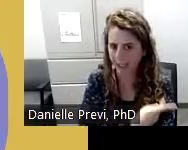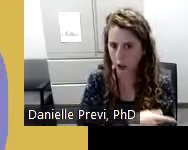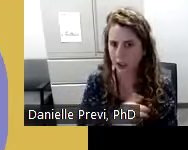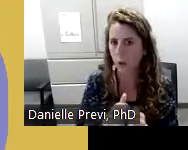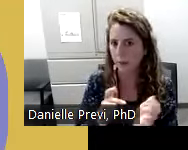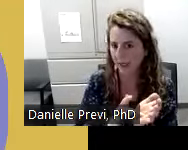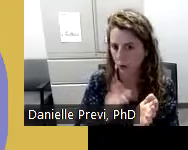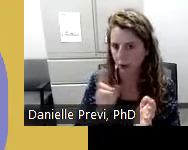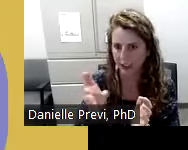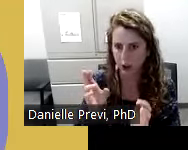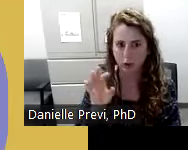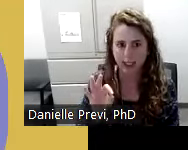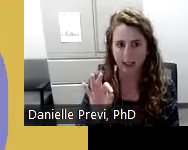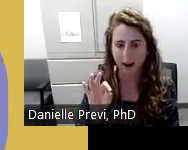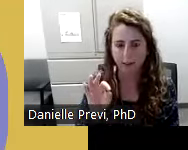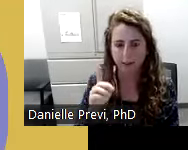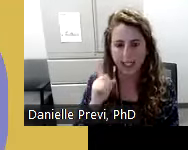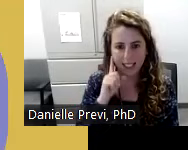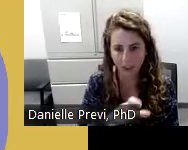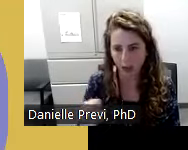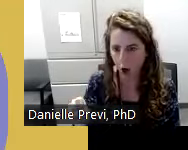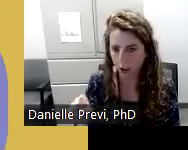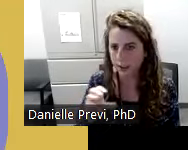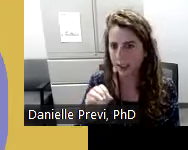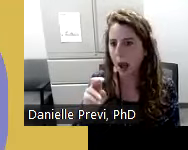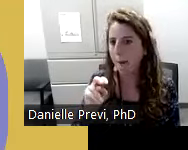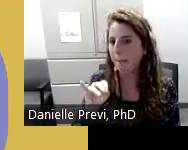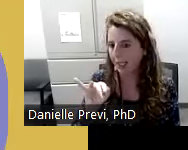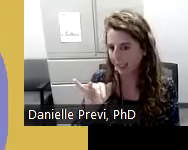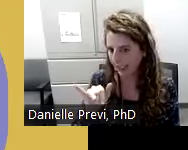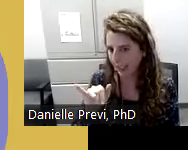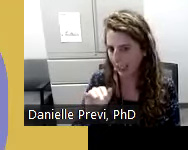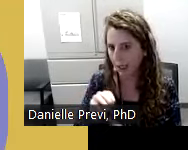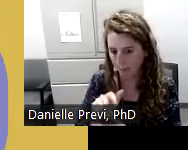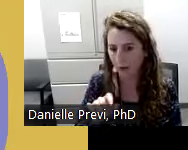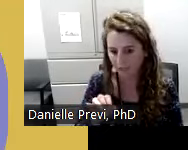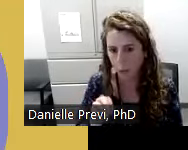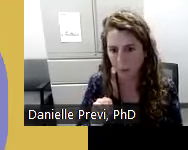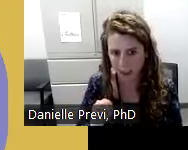I saw an 11-year-old patient with a medical history of bilateral sensorineural hearing loss